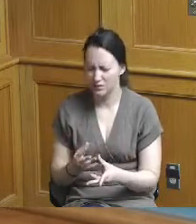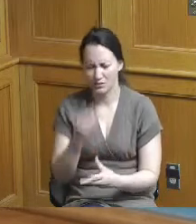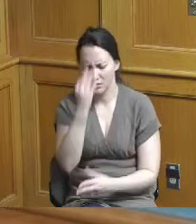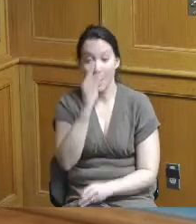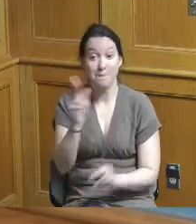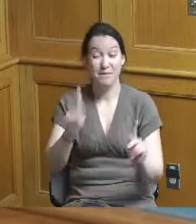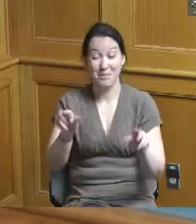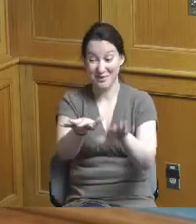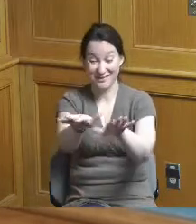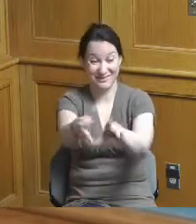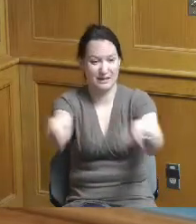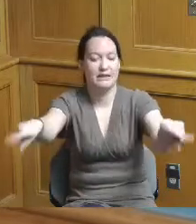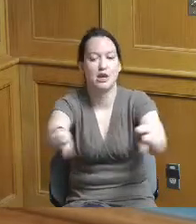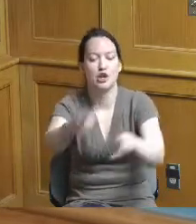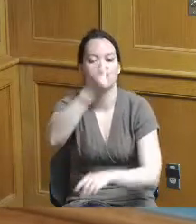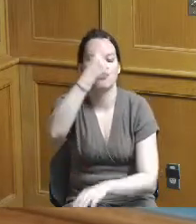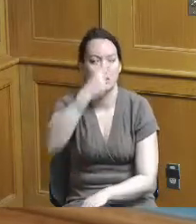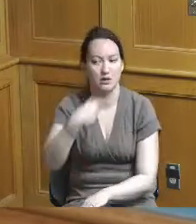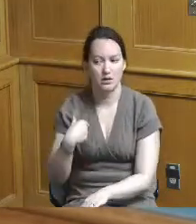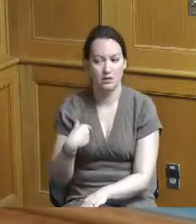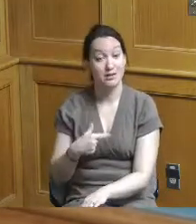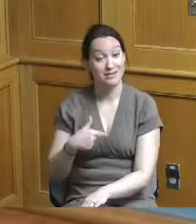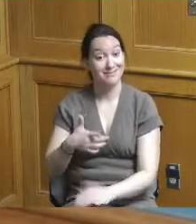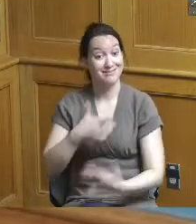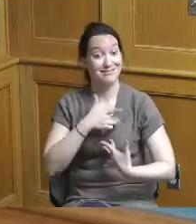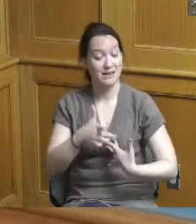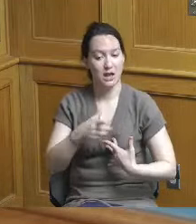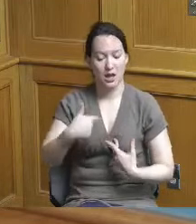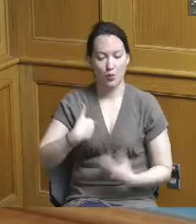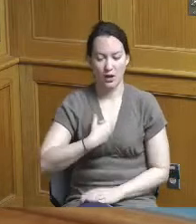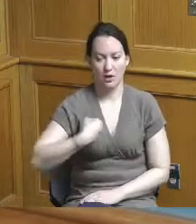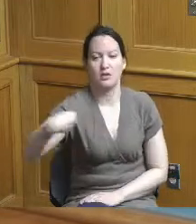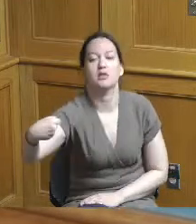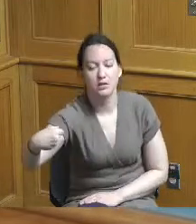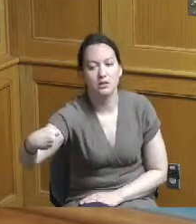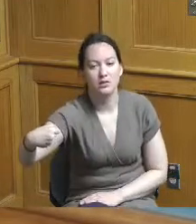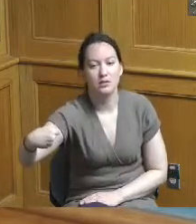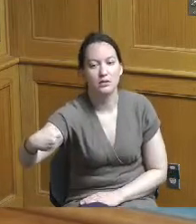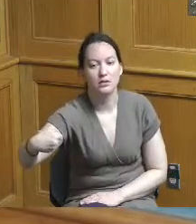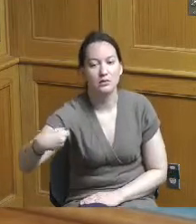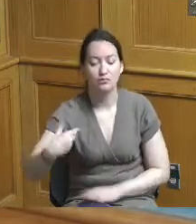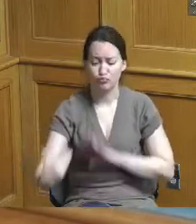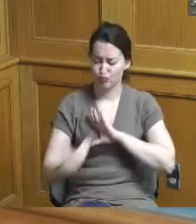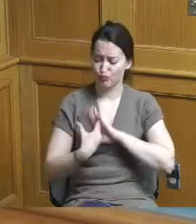to understand we didn't get usually they would pull us in and we didn't get sued we didn't get